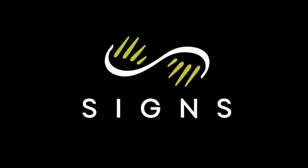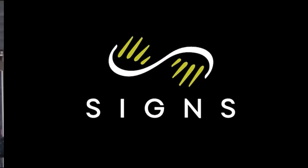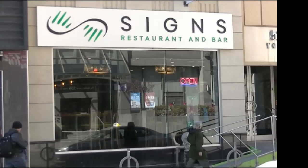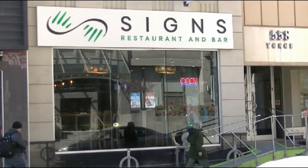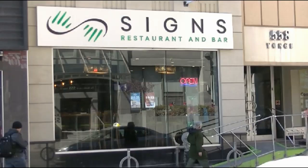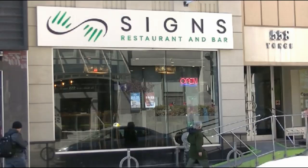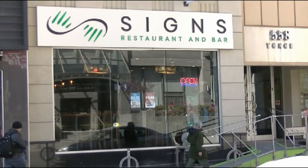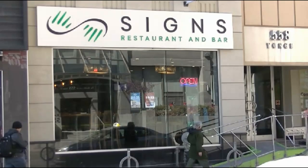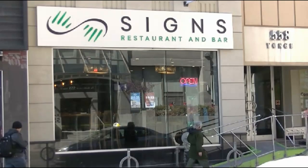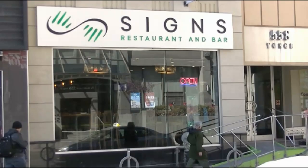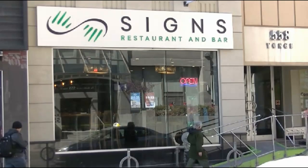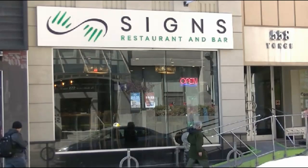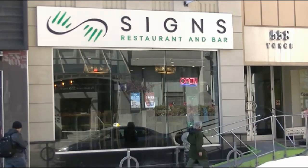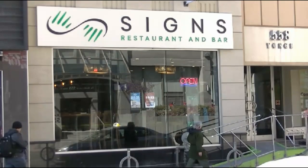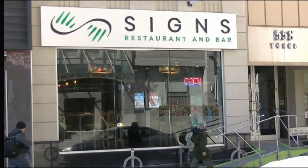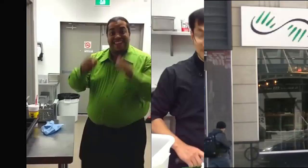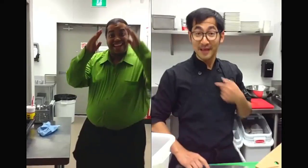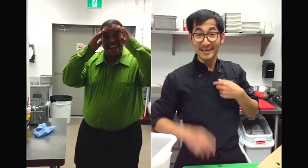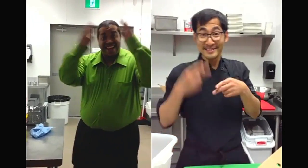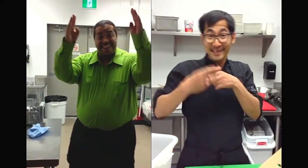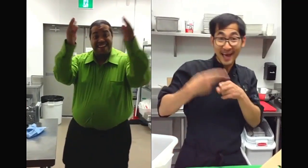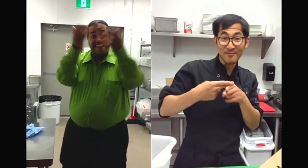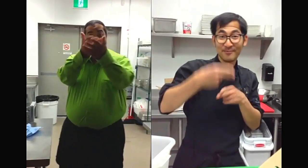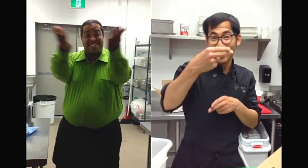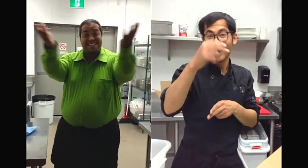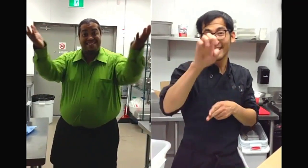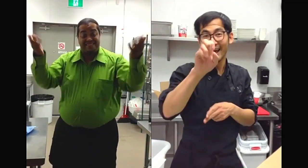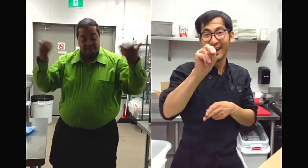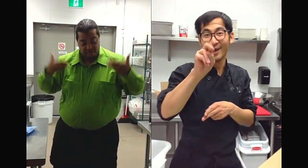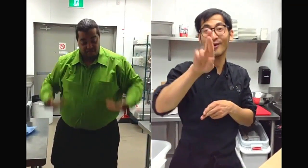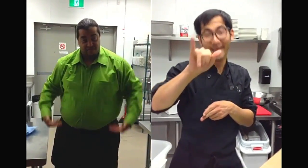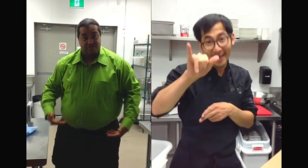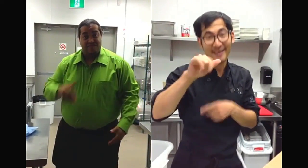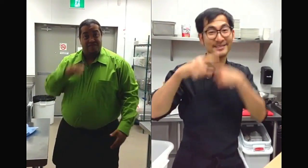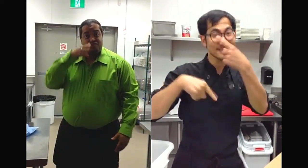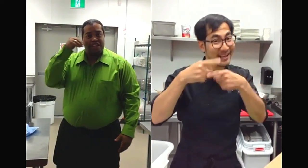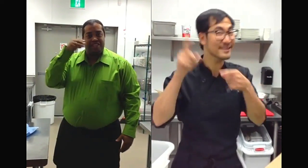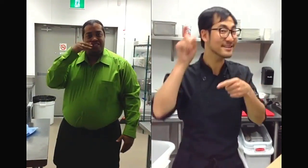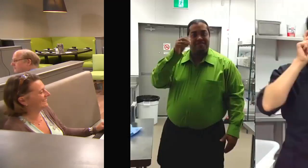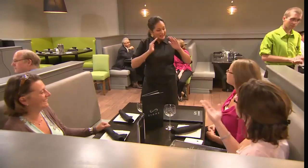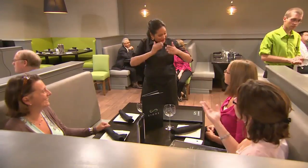The first Canadian restaurant staffed with Deaf servers, bartenders and kitchen staff.